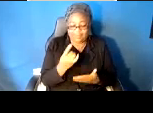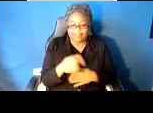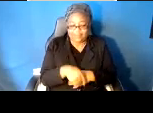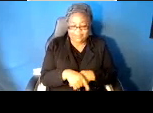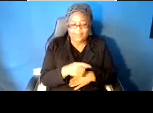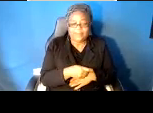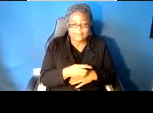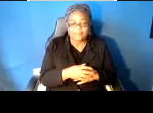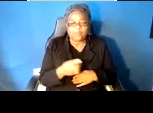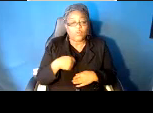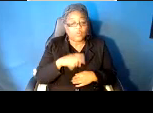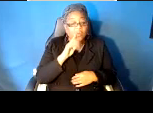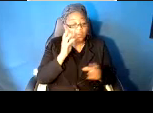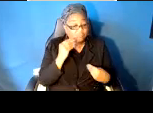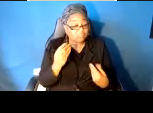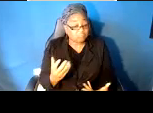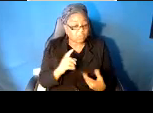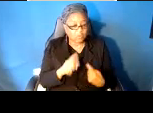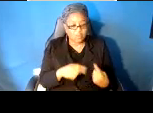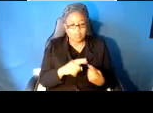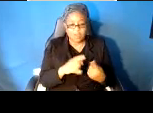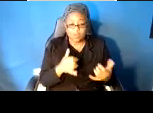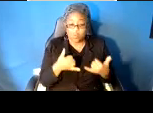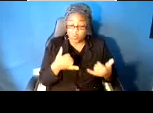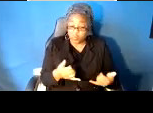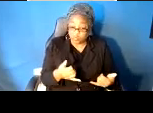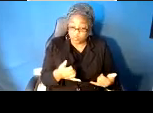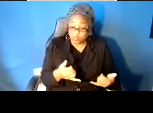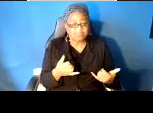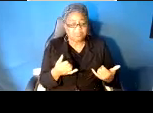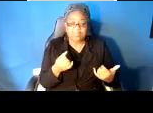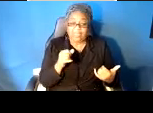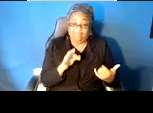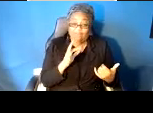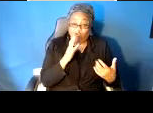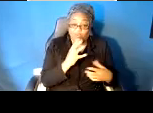We will let you know about awards, meaning whether you have received a grant or not,